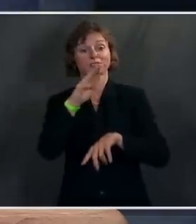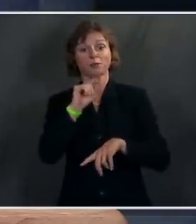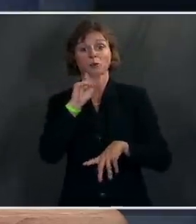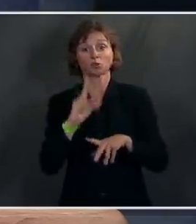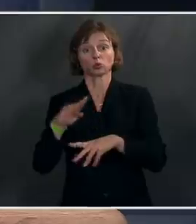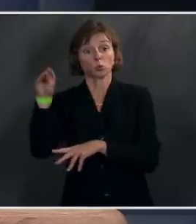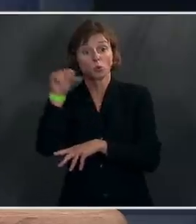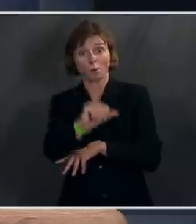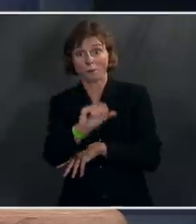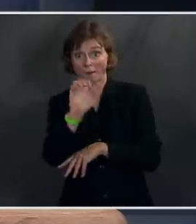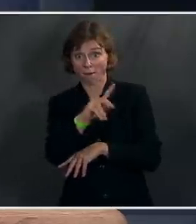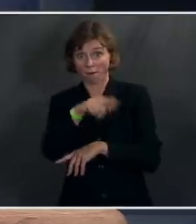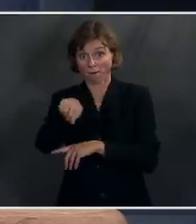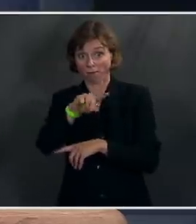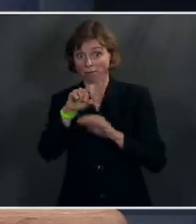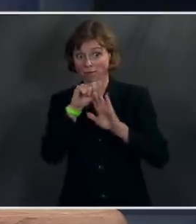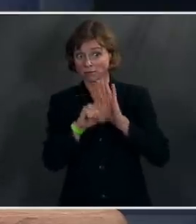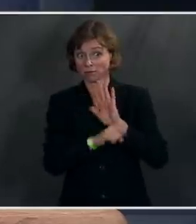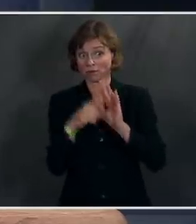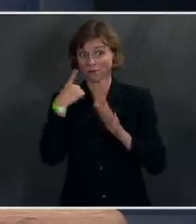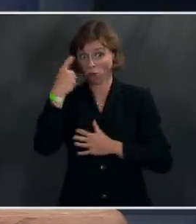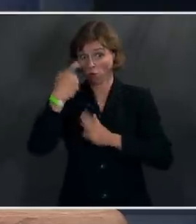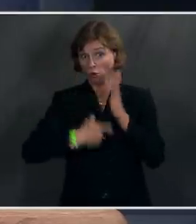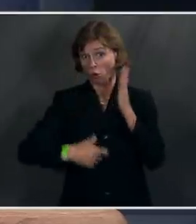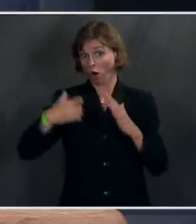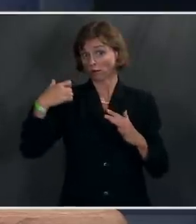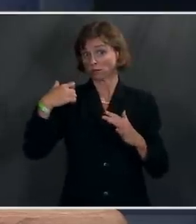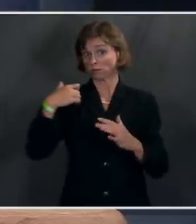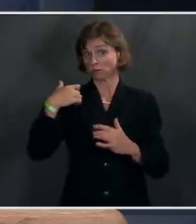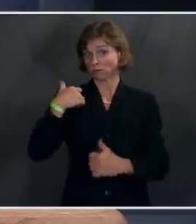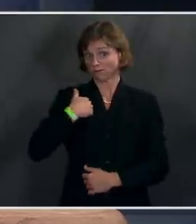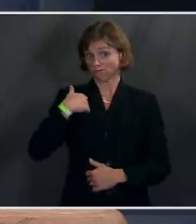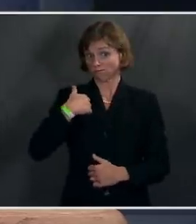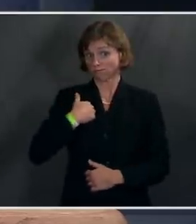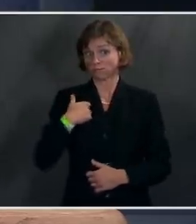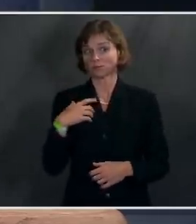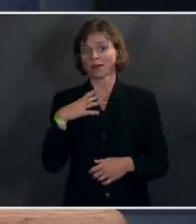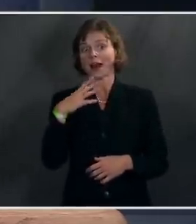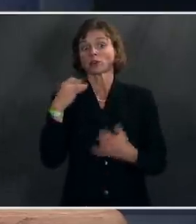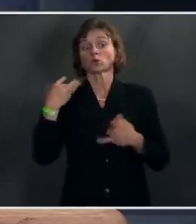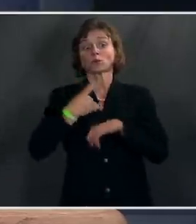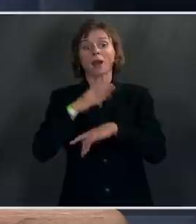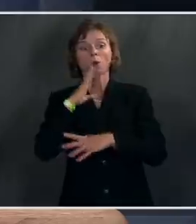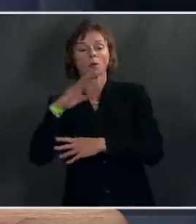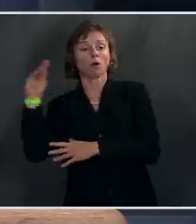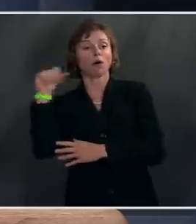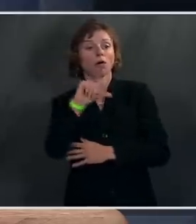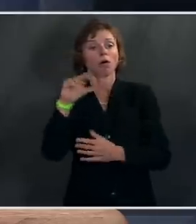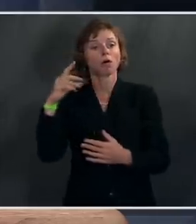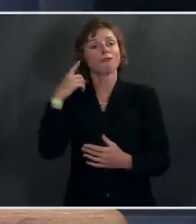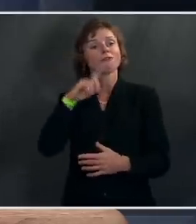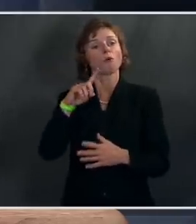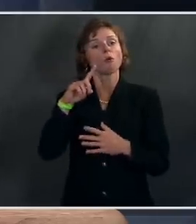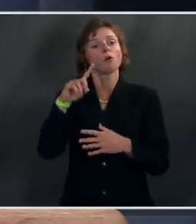and other emergency costs. And today we go further by fully reimbursing states for the eligible services they provided back